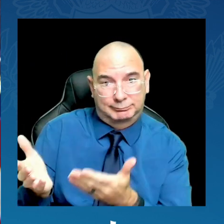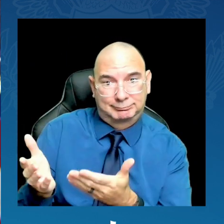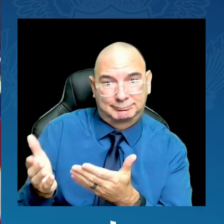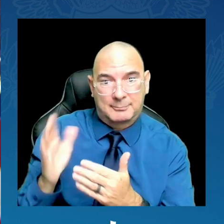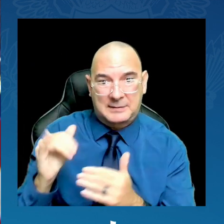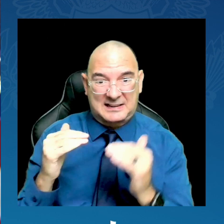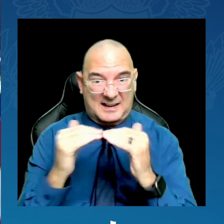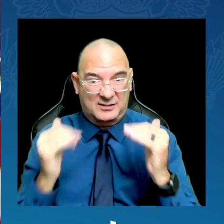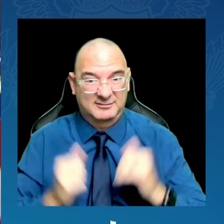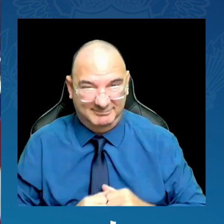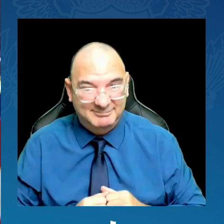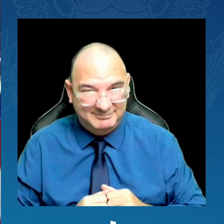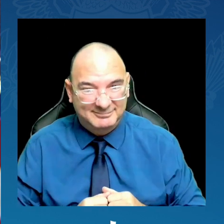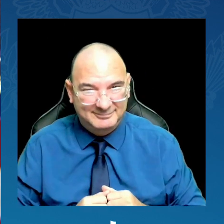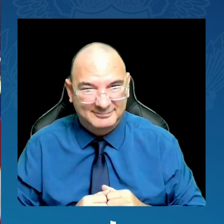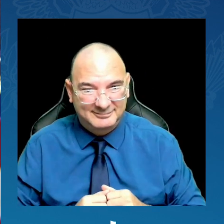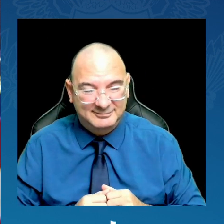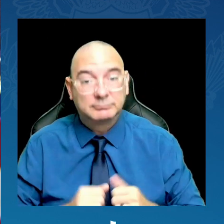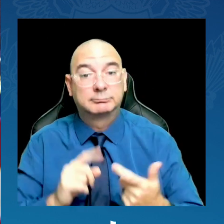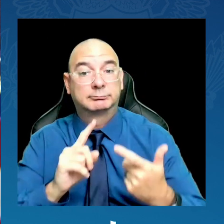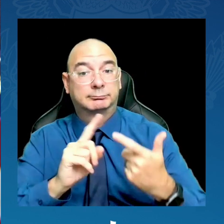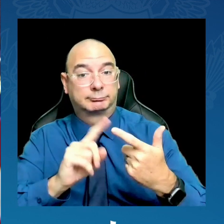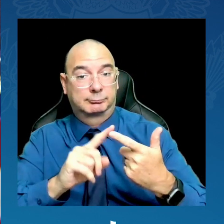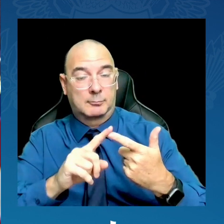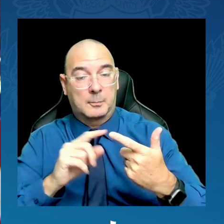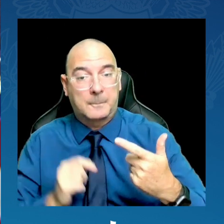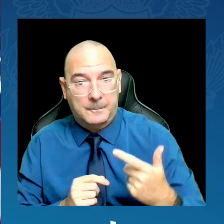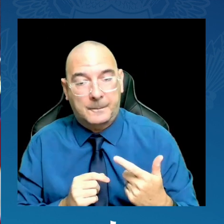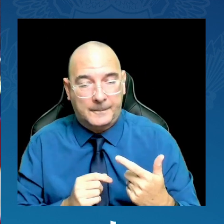Second, a priority is addressing the climate crisis.